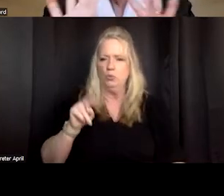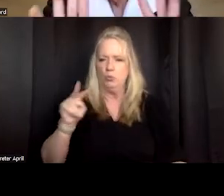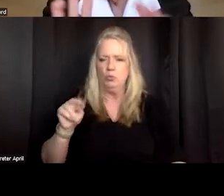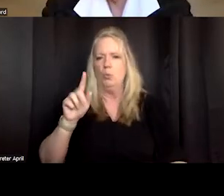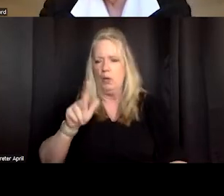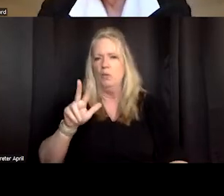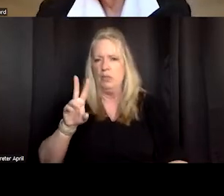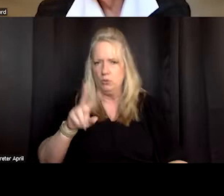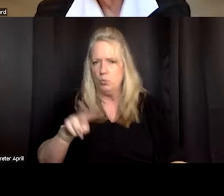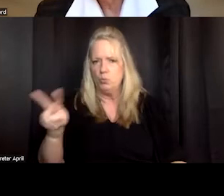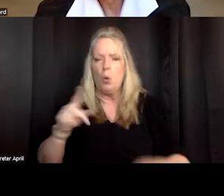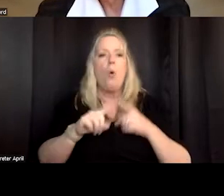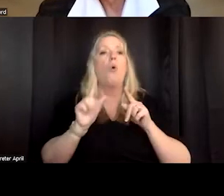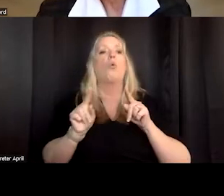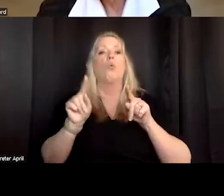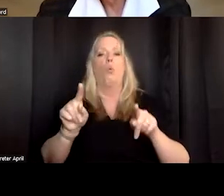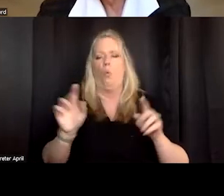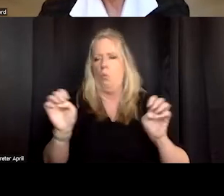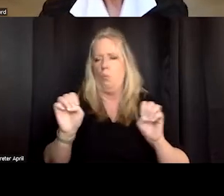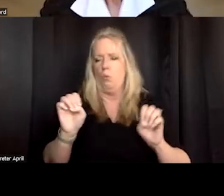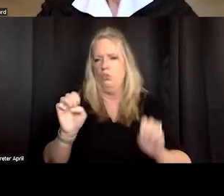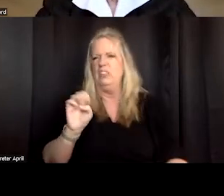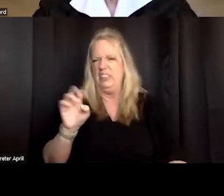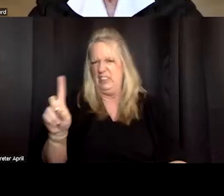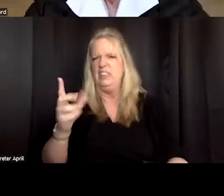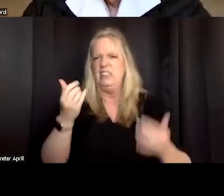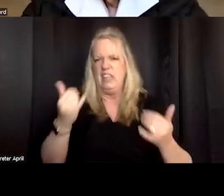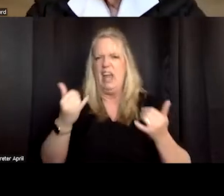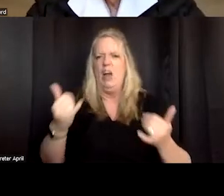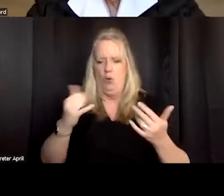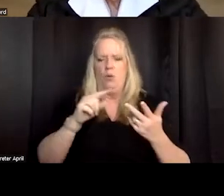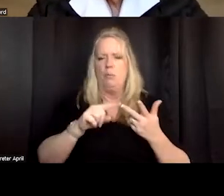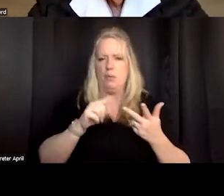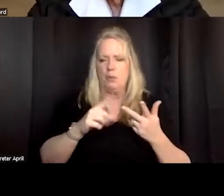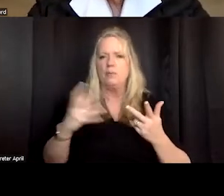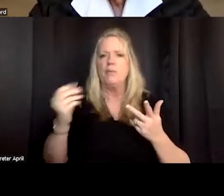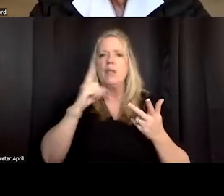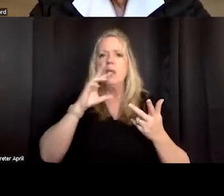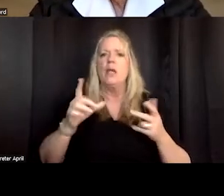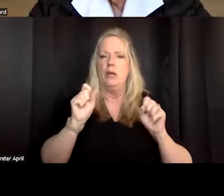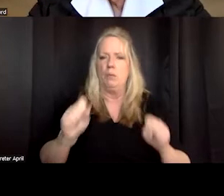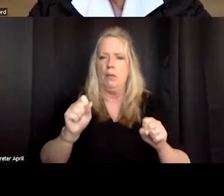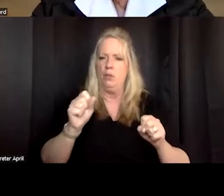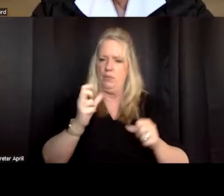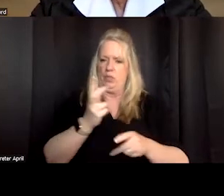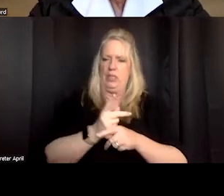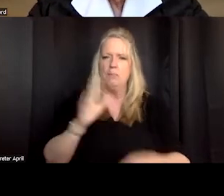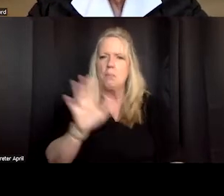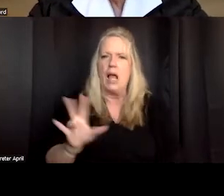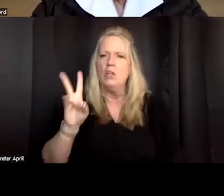OR TOLD TO GO TO THE EMERGENCY DEPARTMENT NOW. THEY ARE, ABLE TO KEEP ABOUT, 70% OF THEIR PEOPLE,